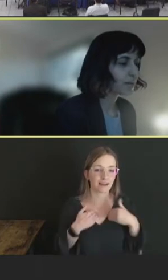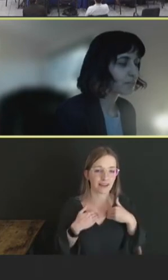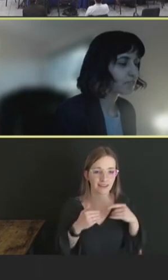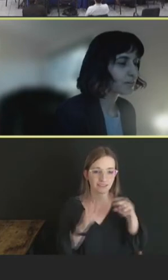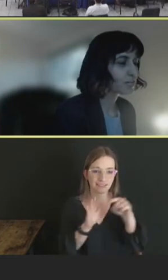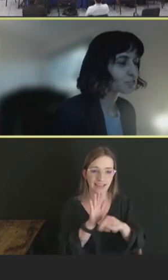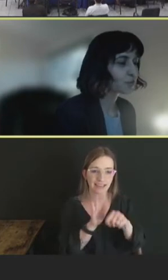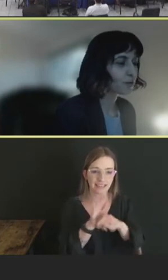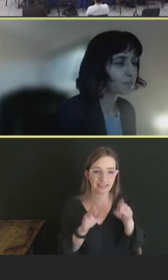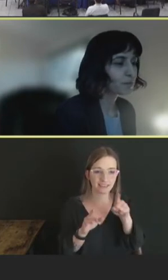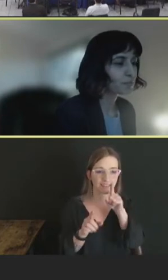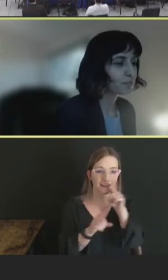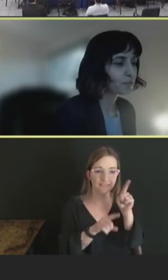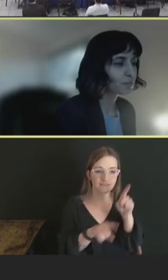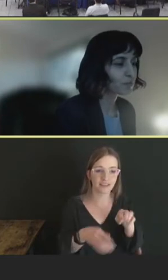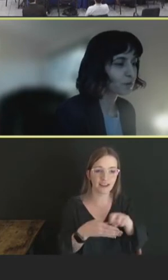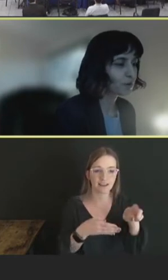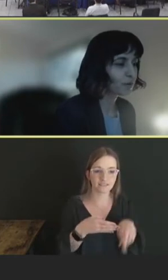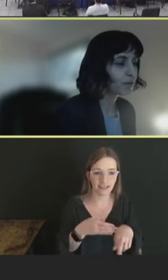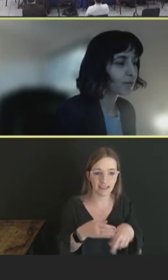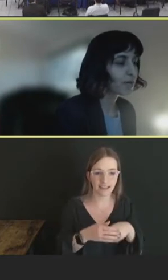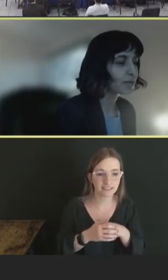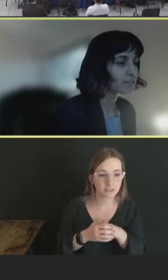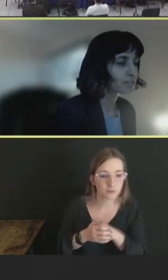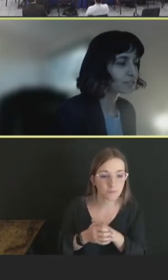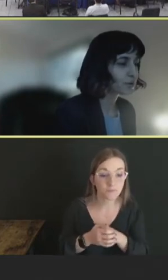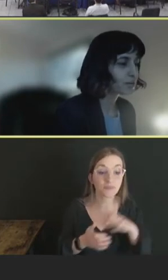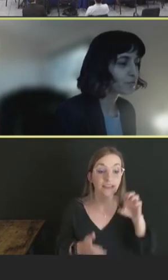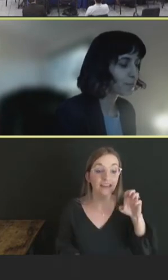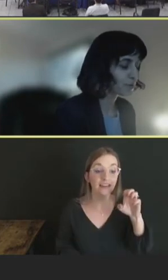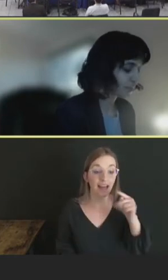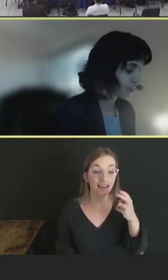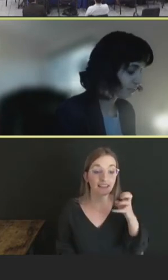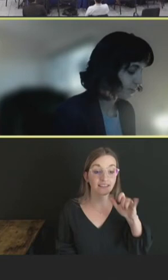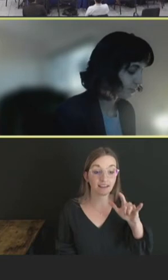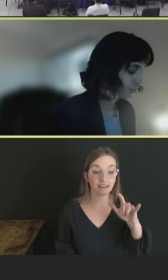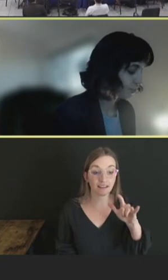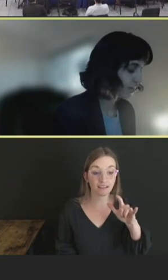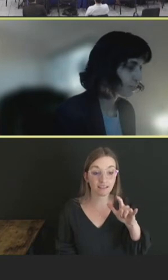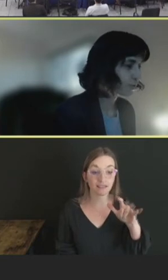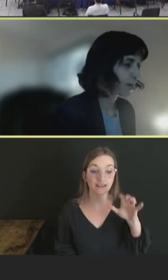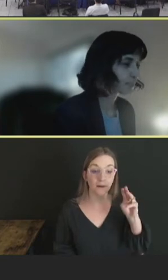half-life is short compared with methylmercury, and it's excreted rapidly via the GI tract.